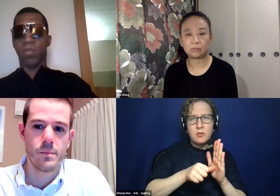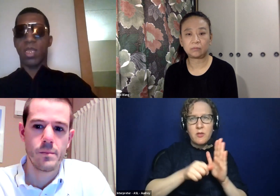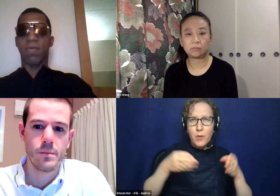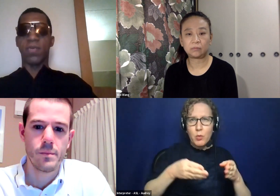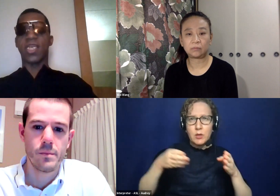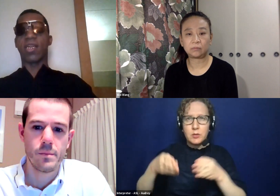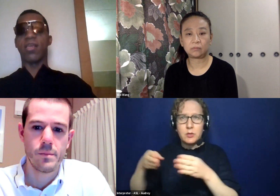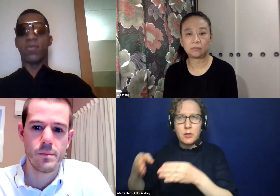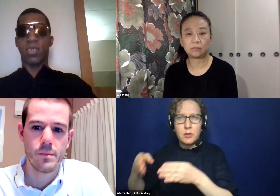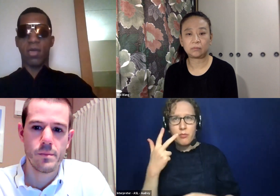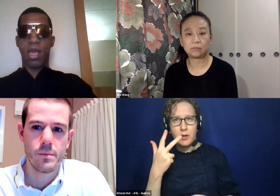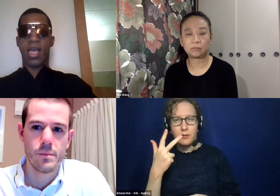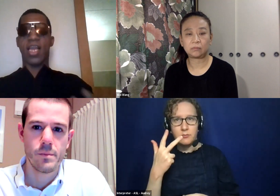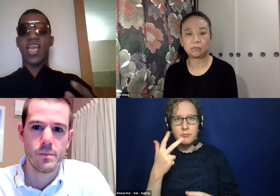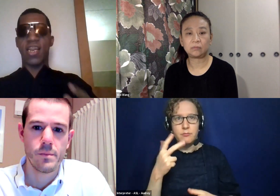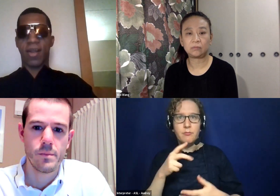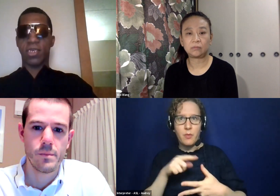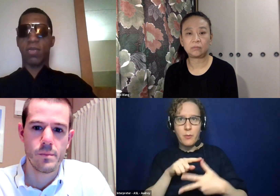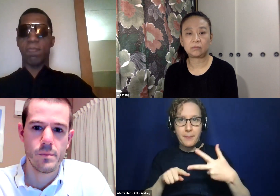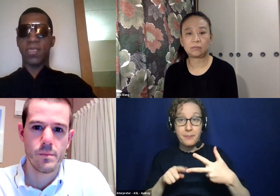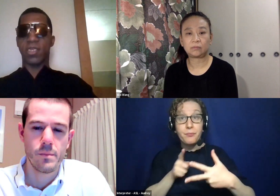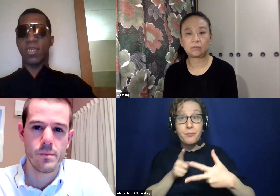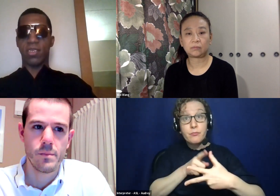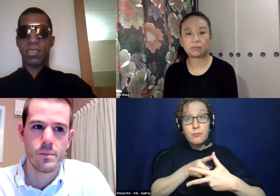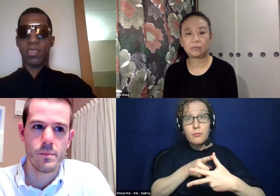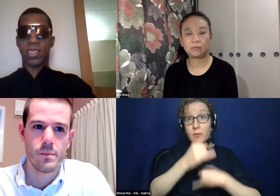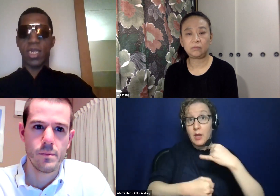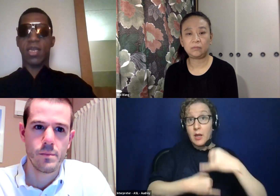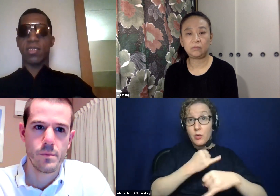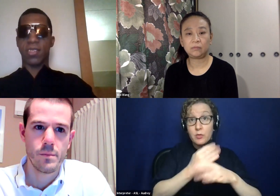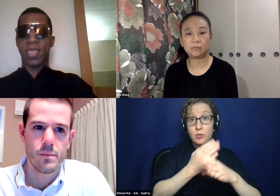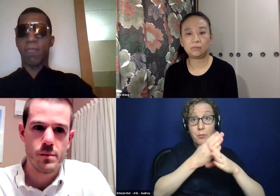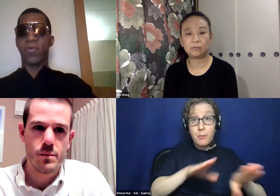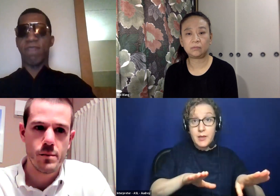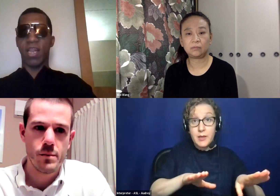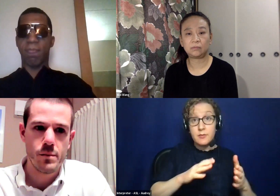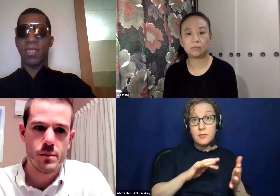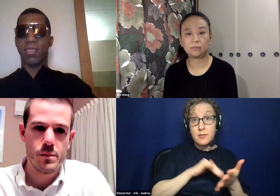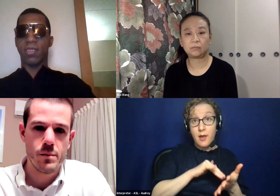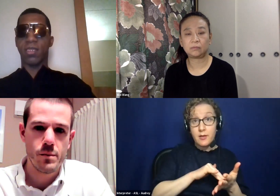which include international peace studies, Sustainable Development,